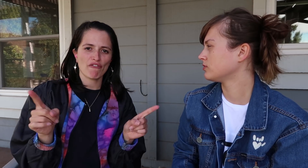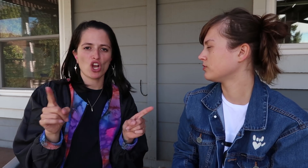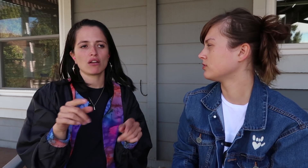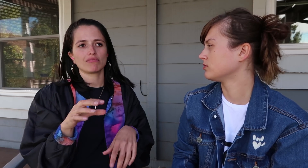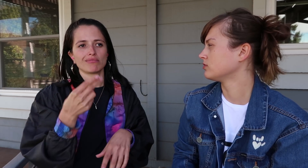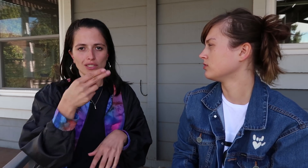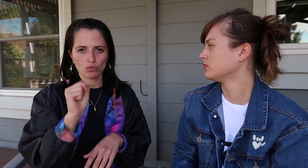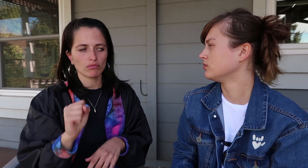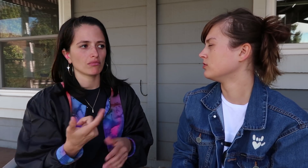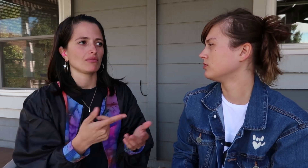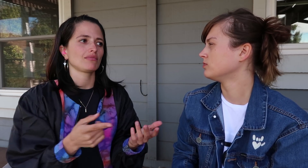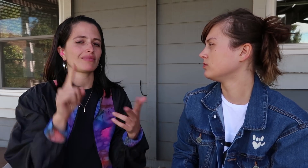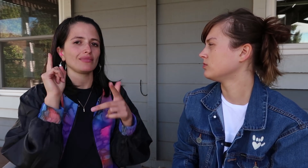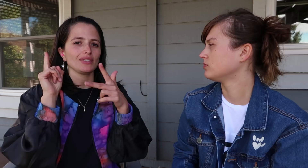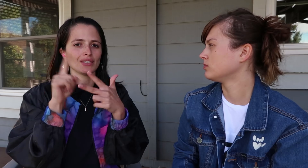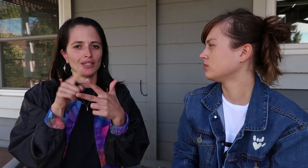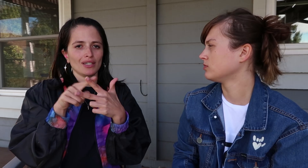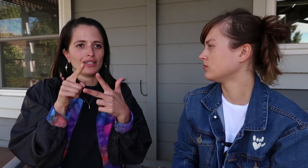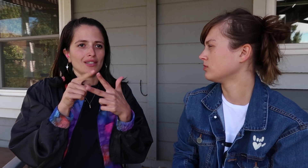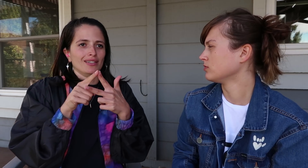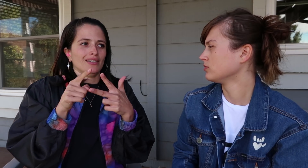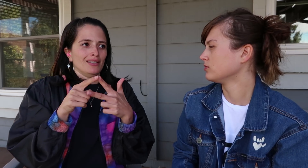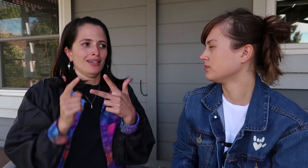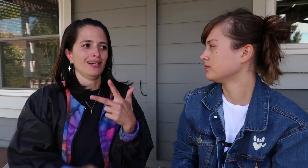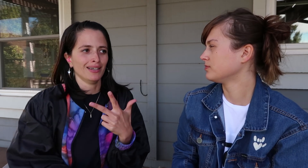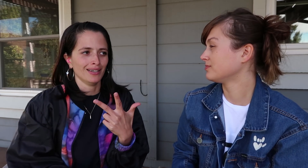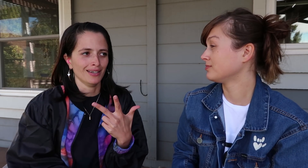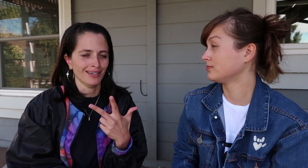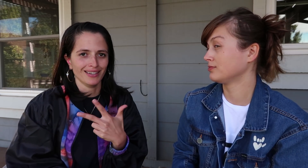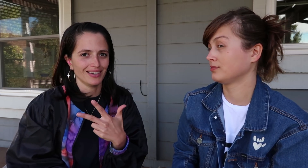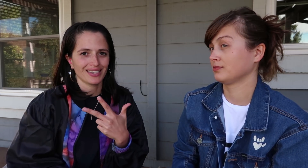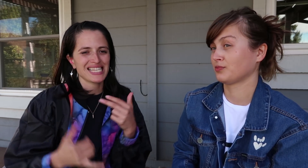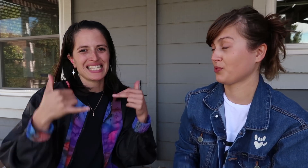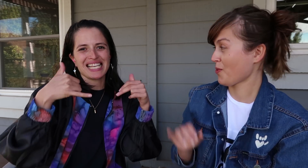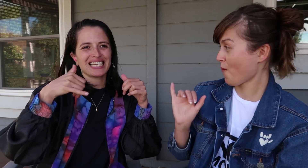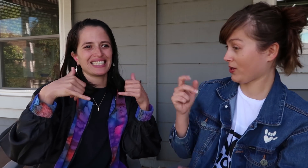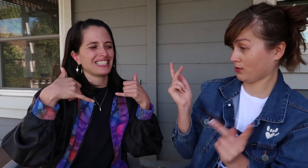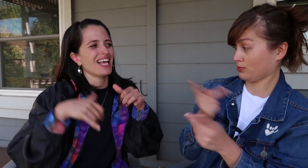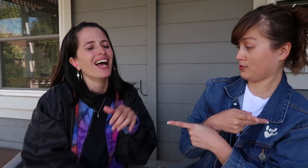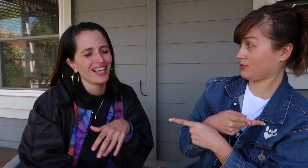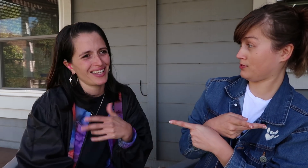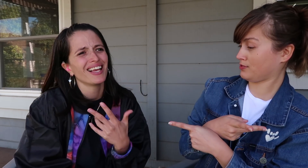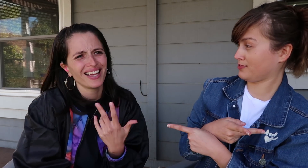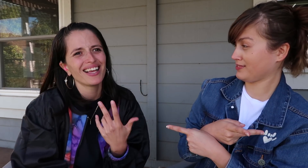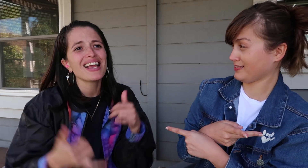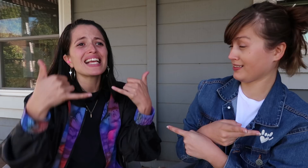I should go to a different high school. The second one, oh boy... That one was worse?!